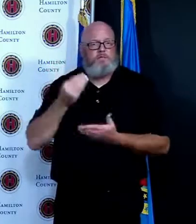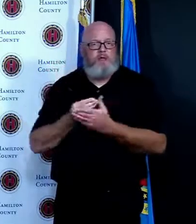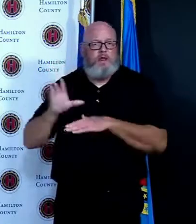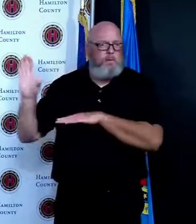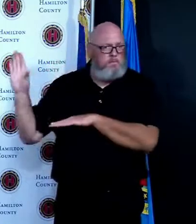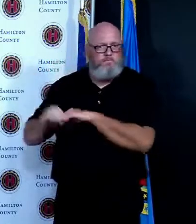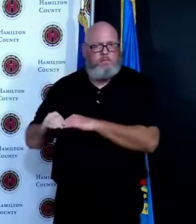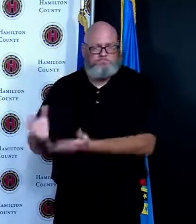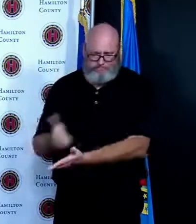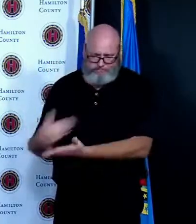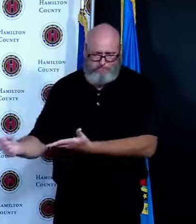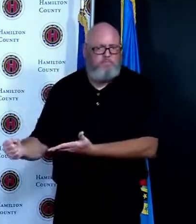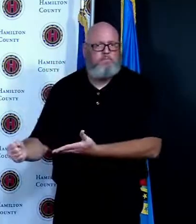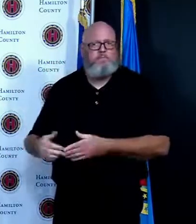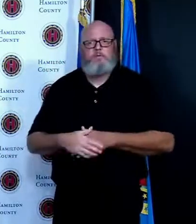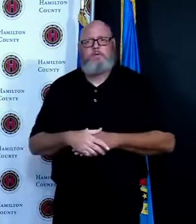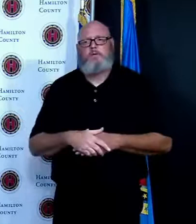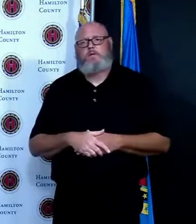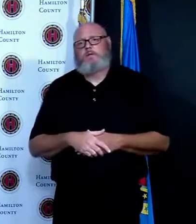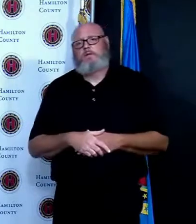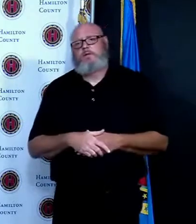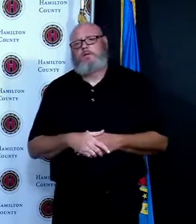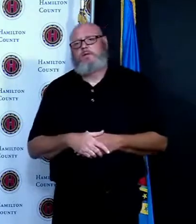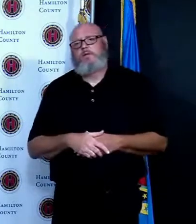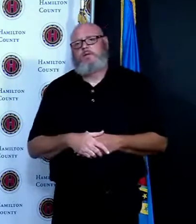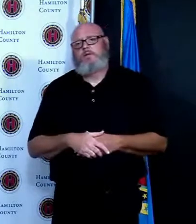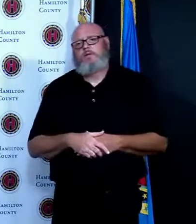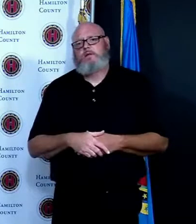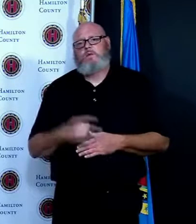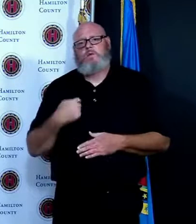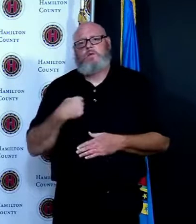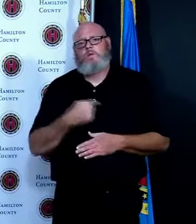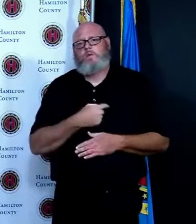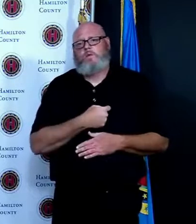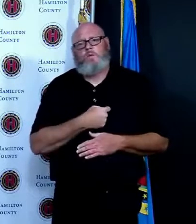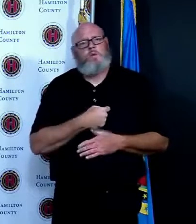all that you have done and Bridget Doherty's part of that team but there's a very large team that's